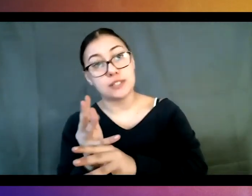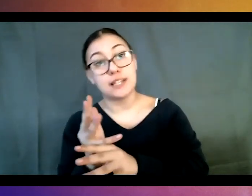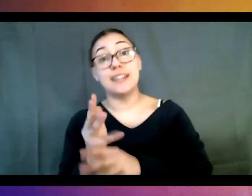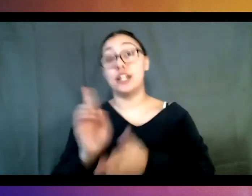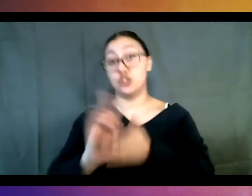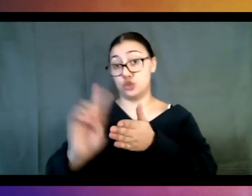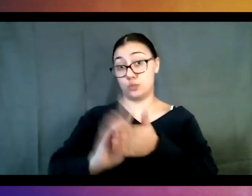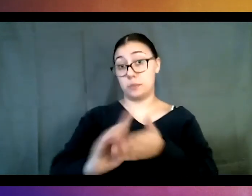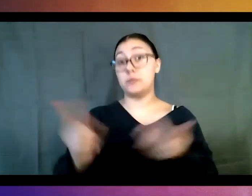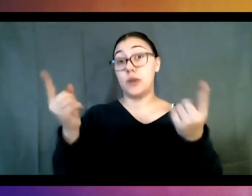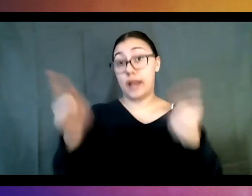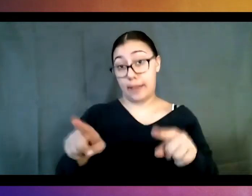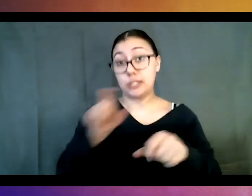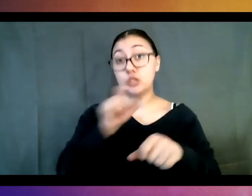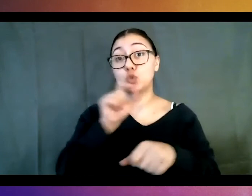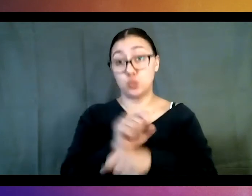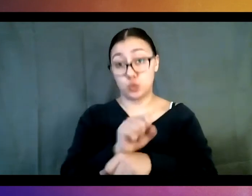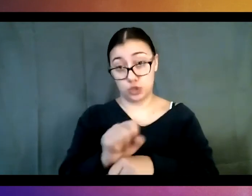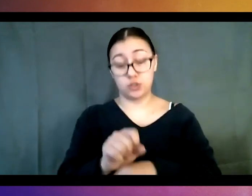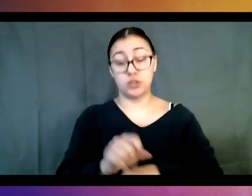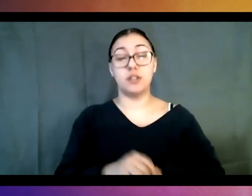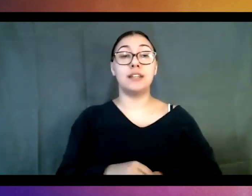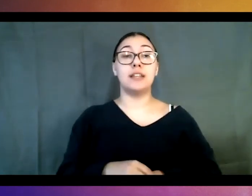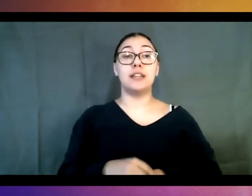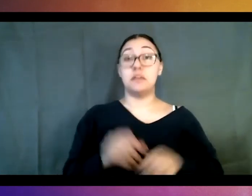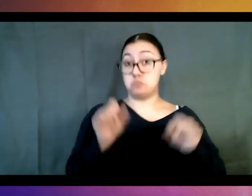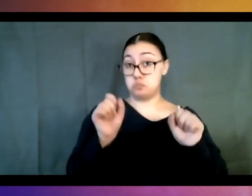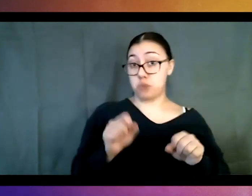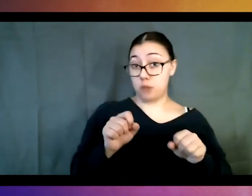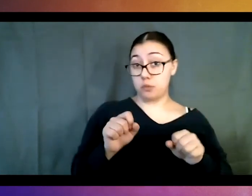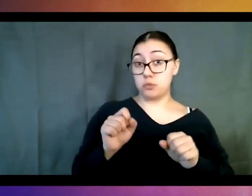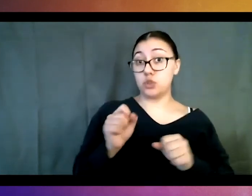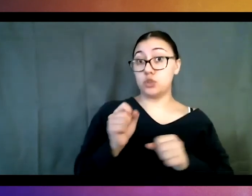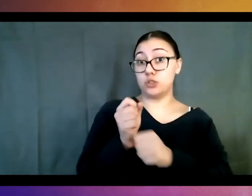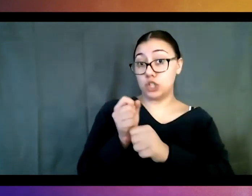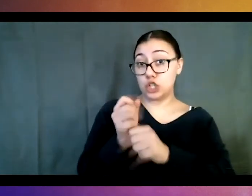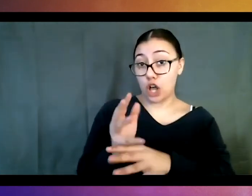If probable cause is found, a Human Rights Commissioner